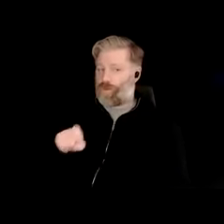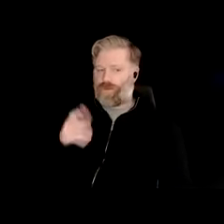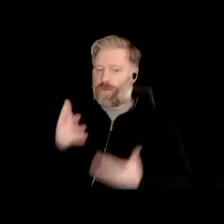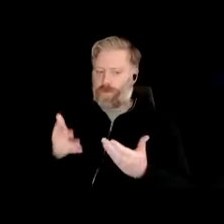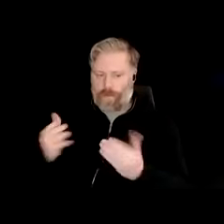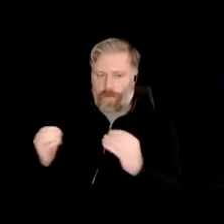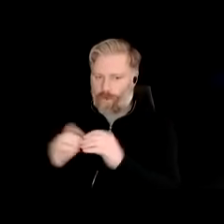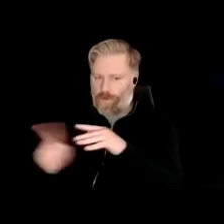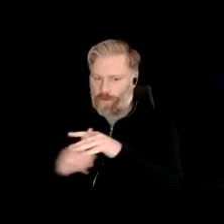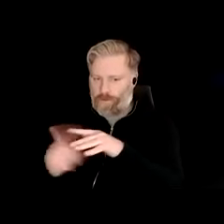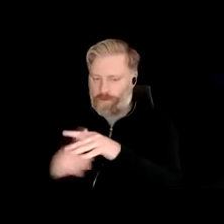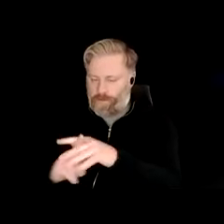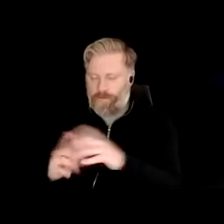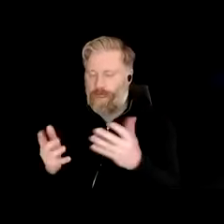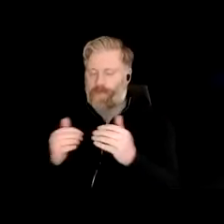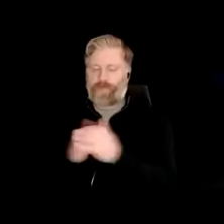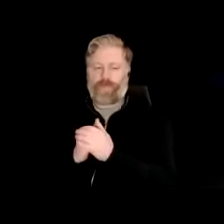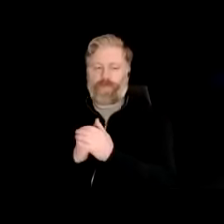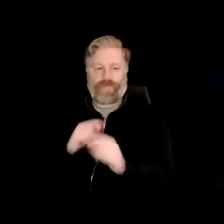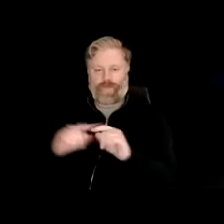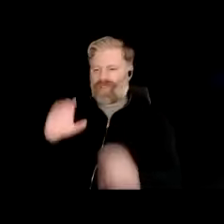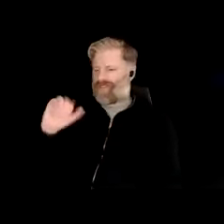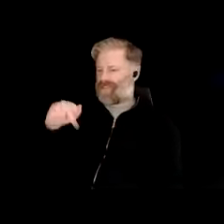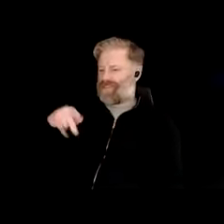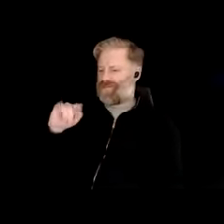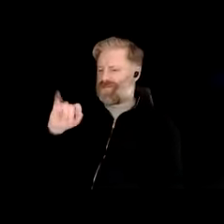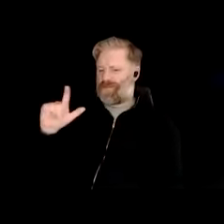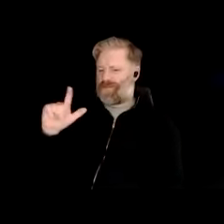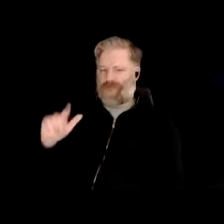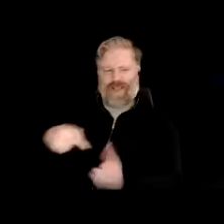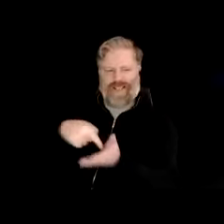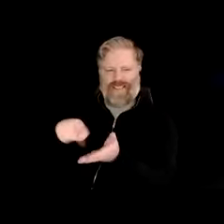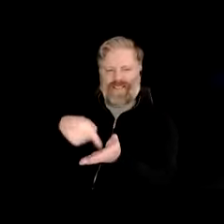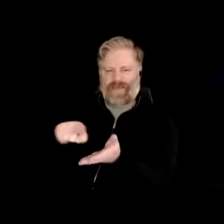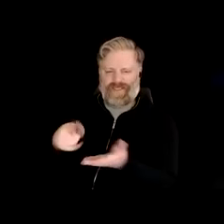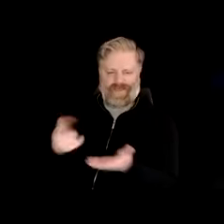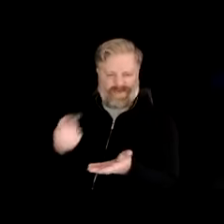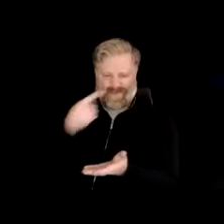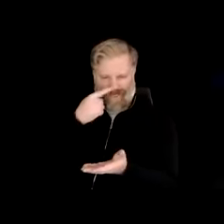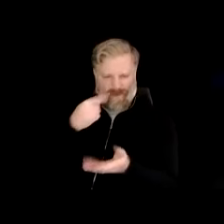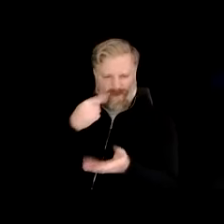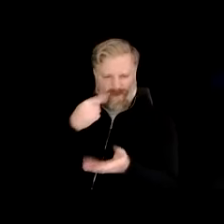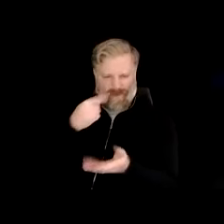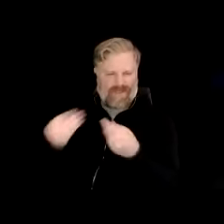and there might've been more that came, can you give some examples of capital expenses? And I, again, answered in the chat